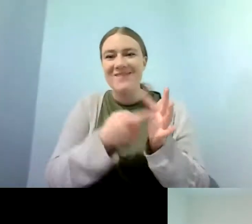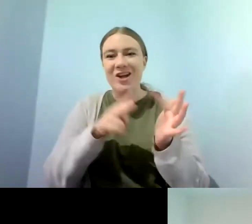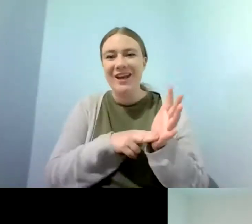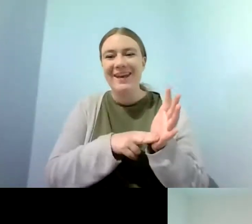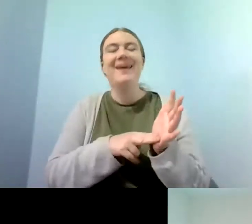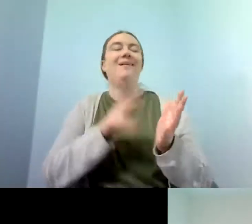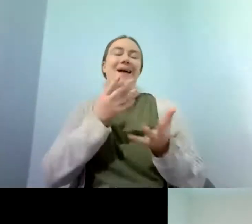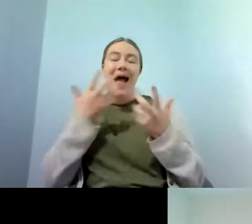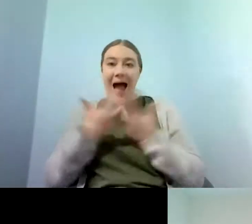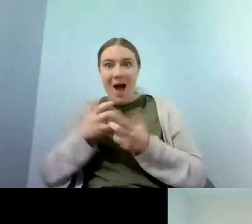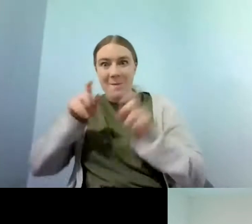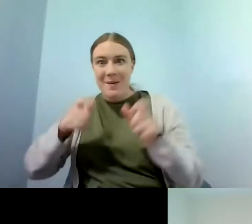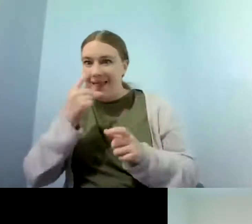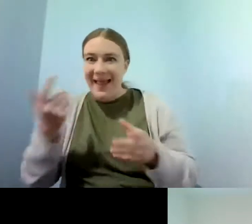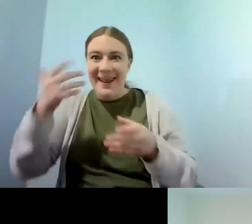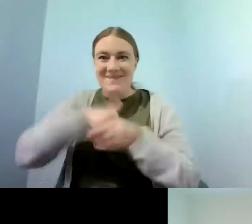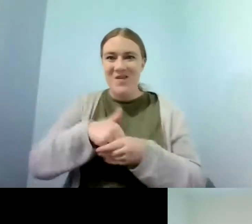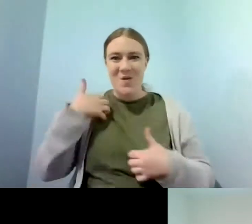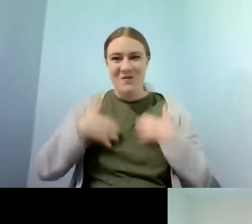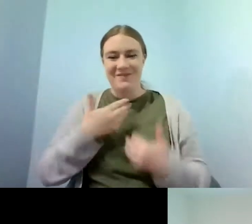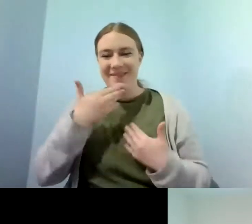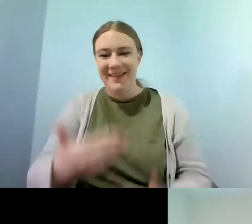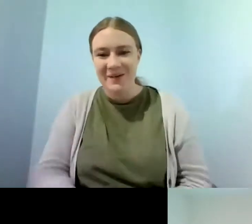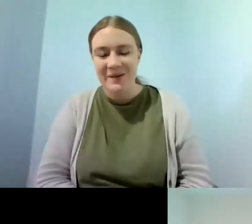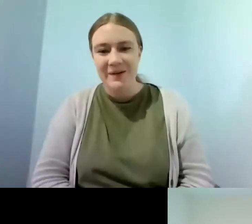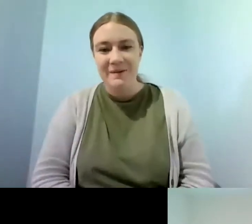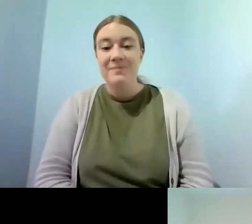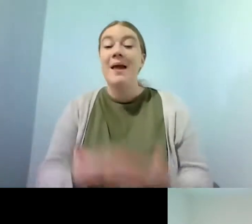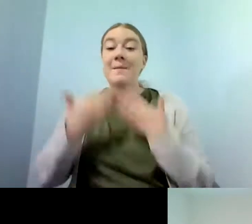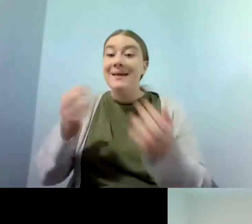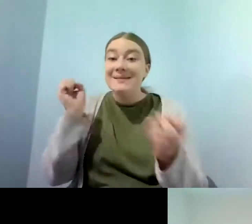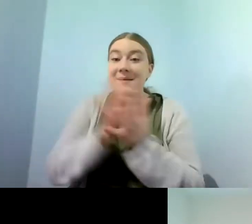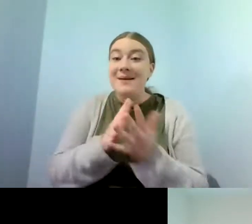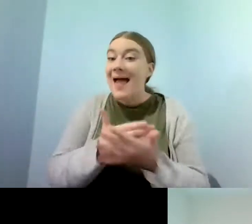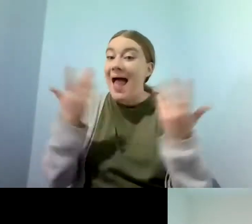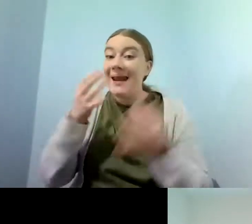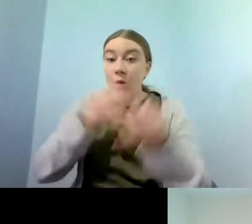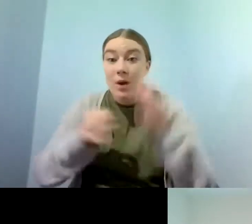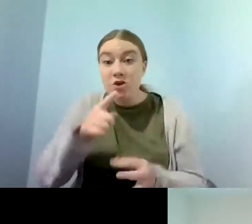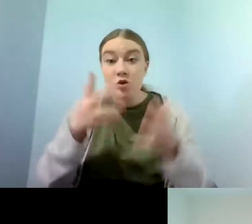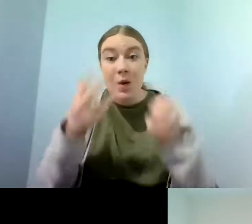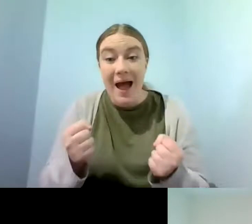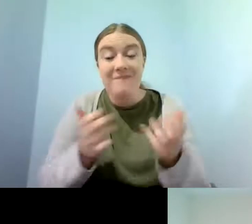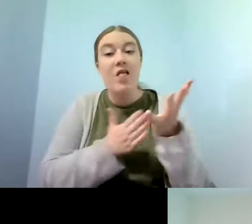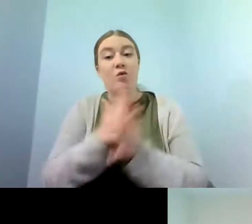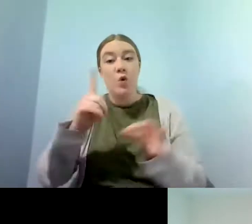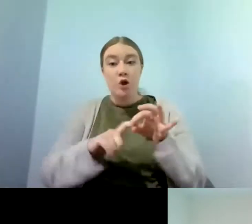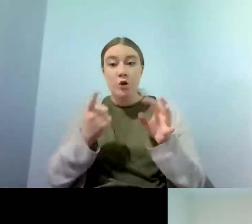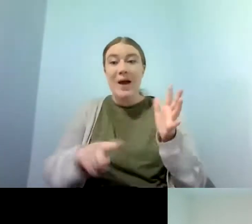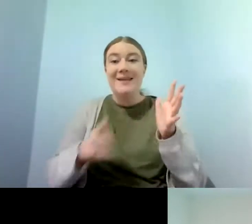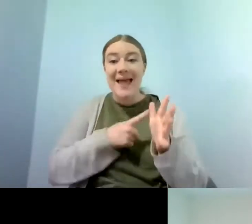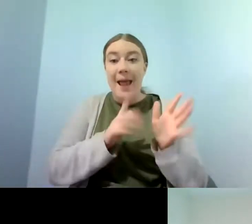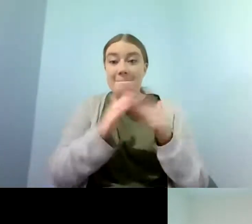get involved as well um feel free to submit questions via the q a box um if you have any